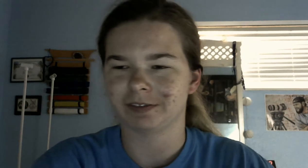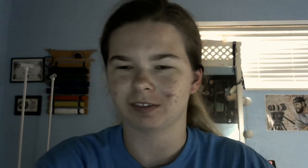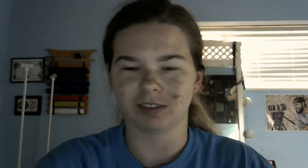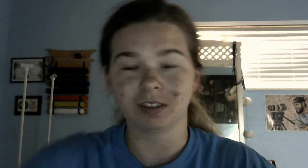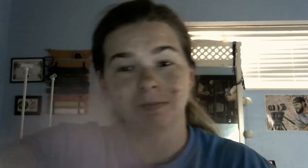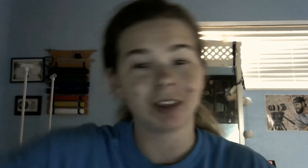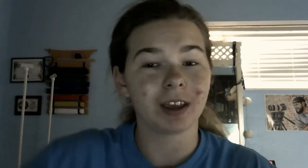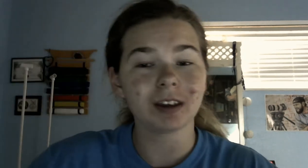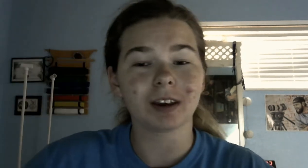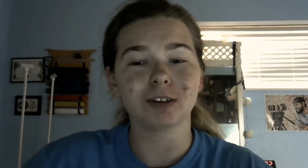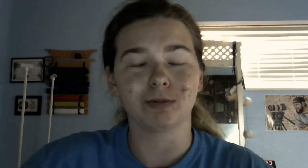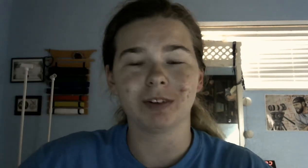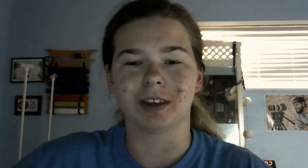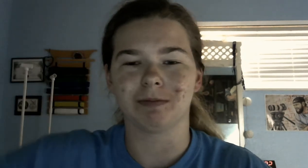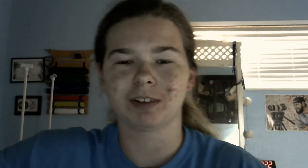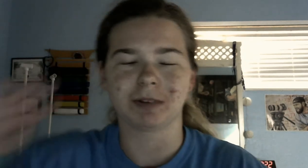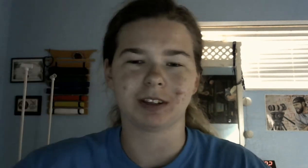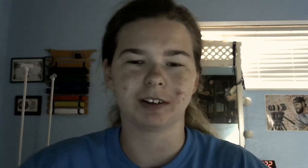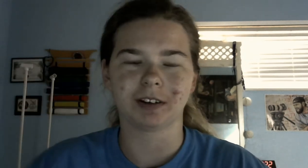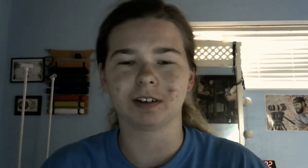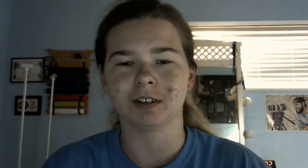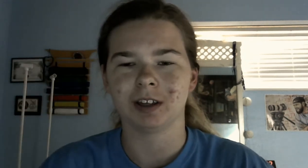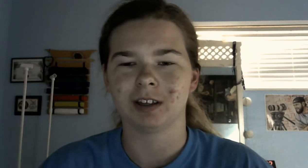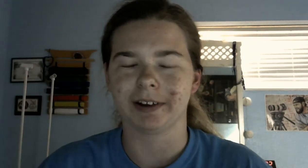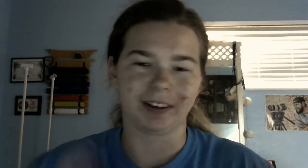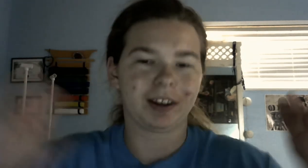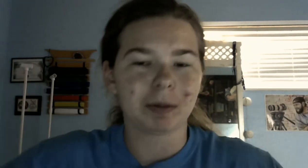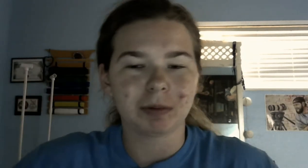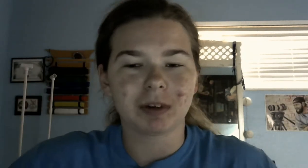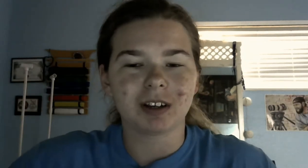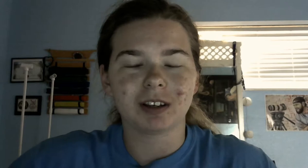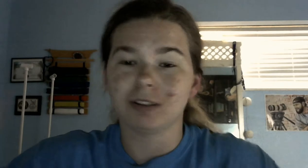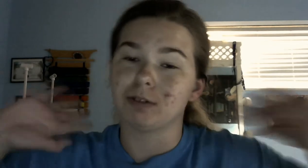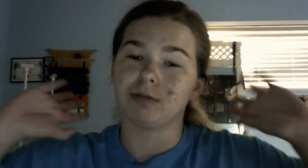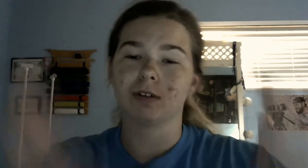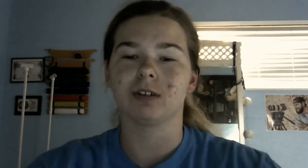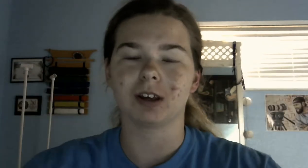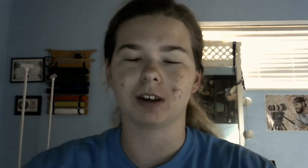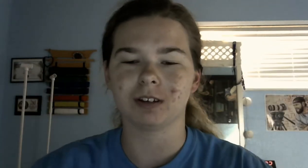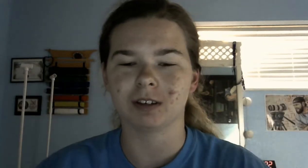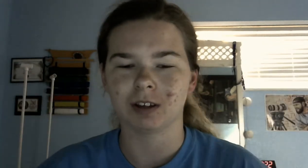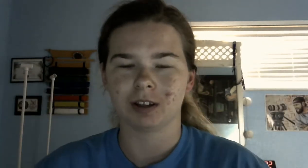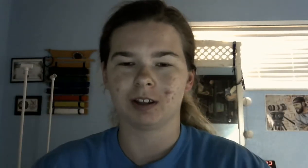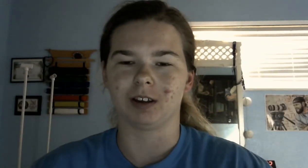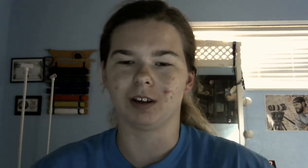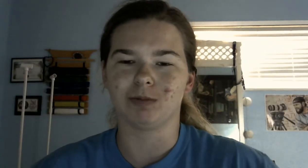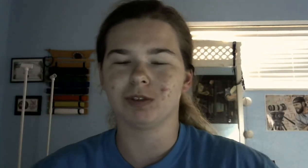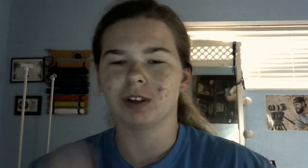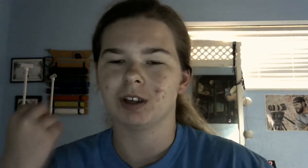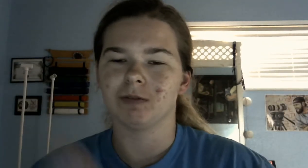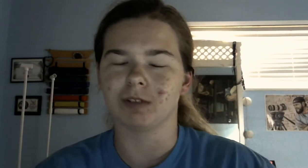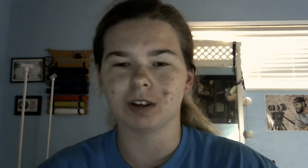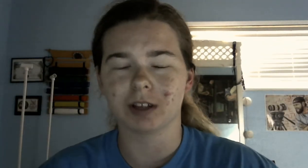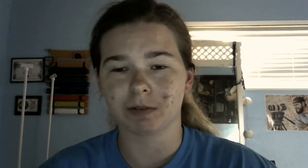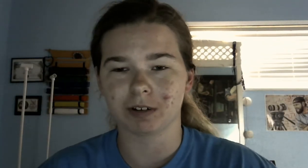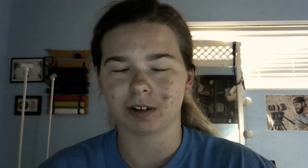hey guys what's up Sarah here and happy Monday to only guys today we're going to